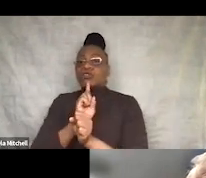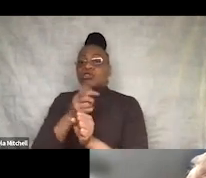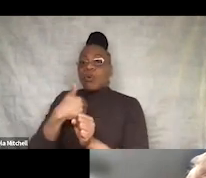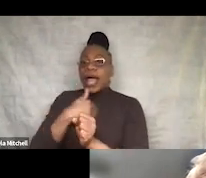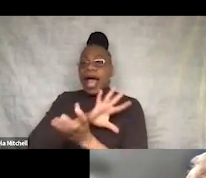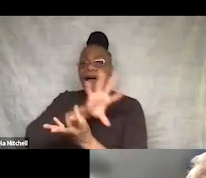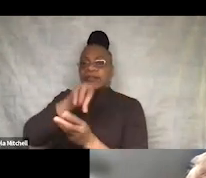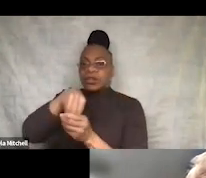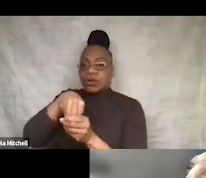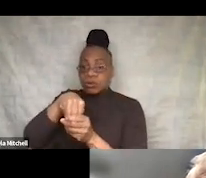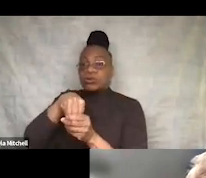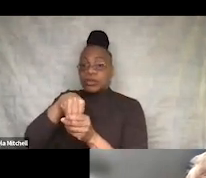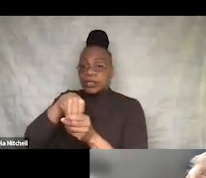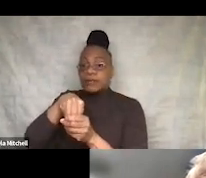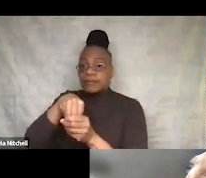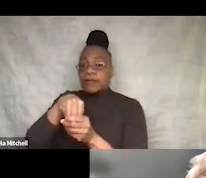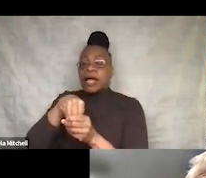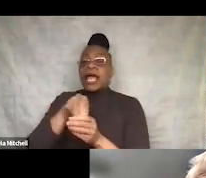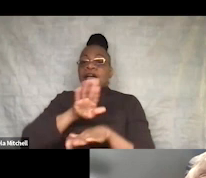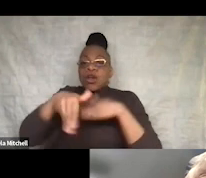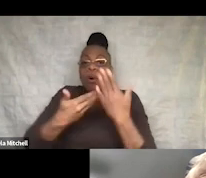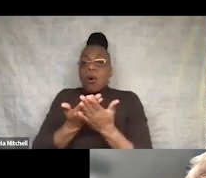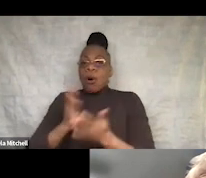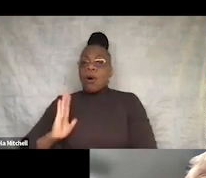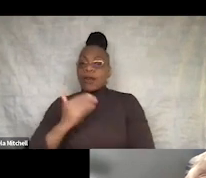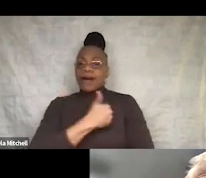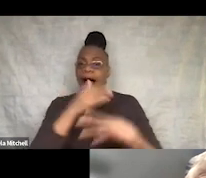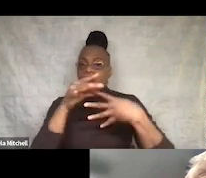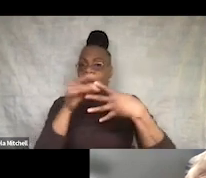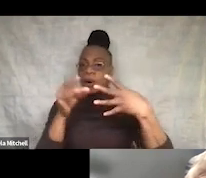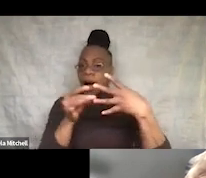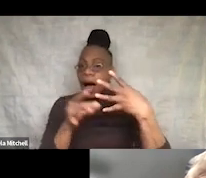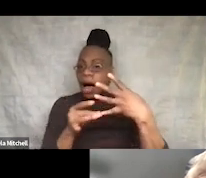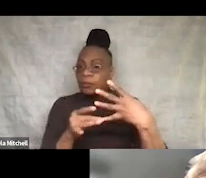and inclusivity and inclusion in all of our options is so essential.